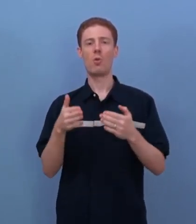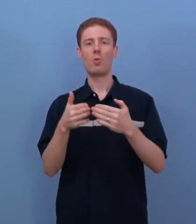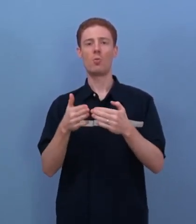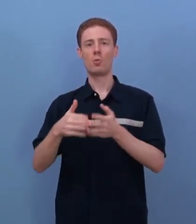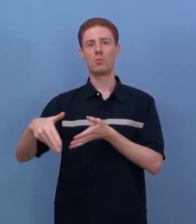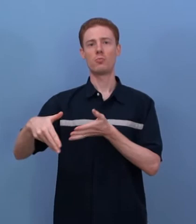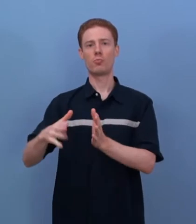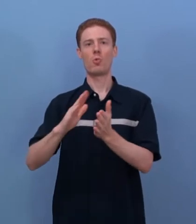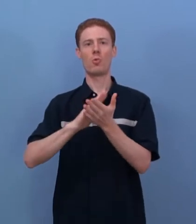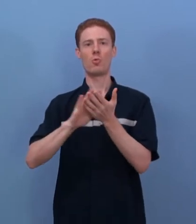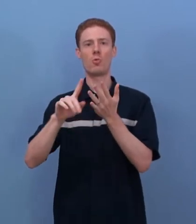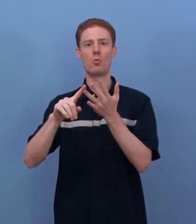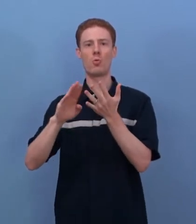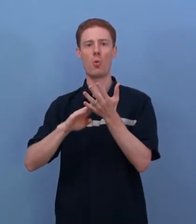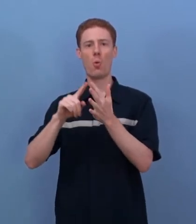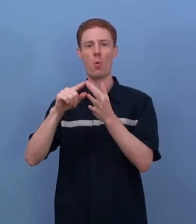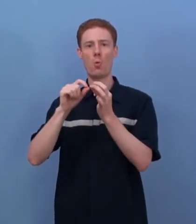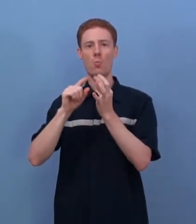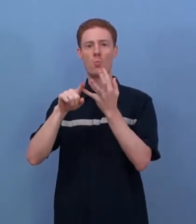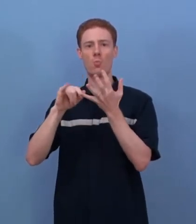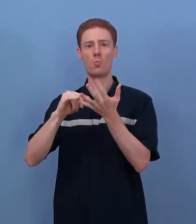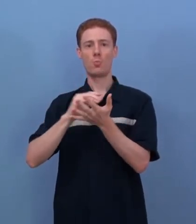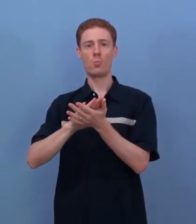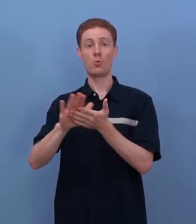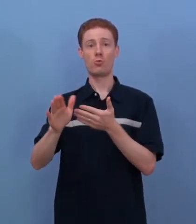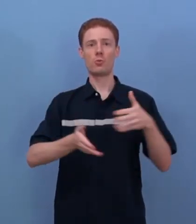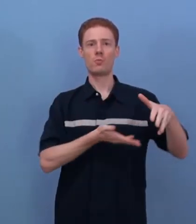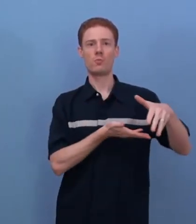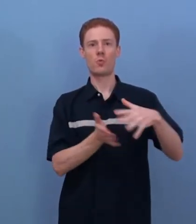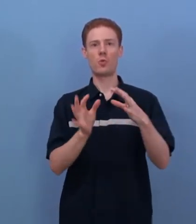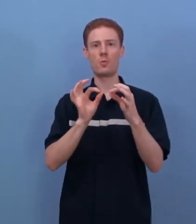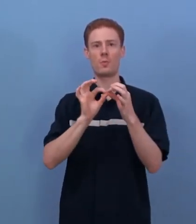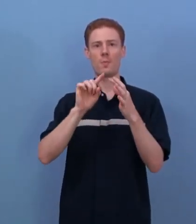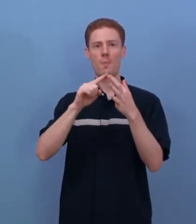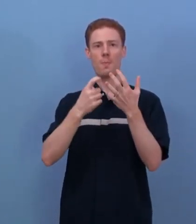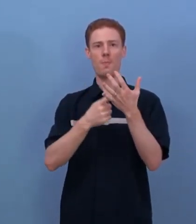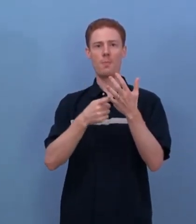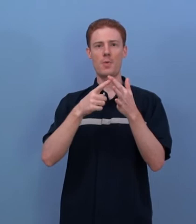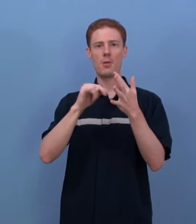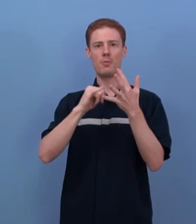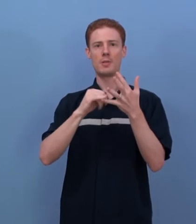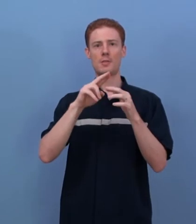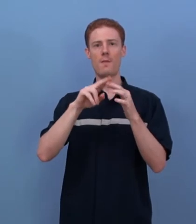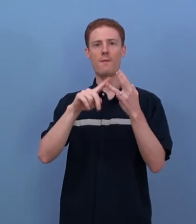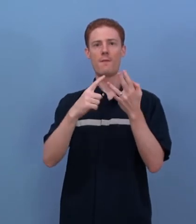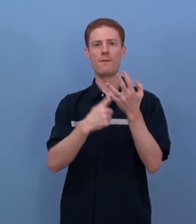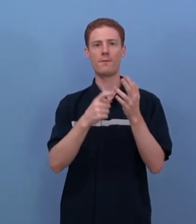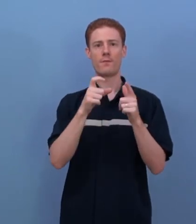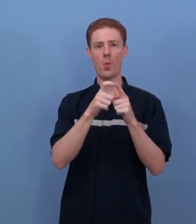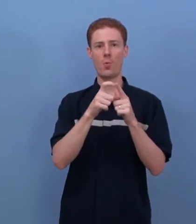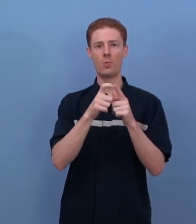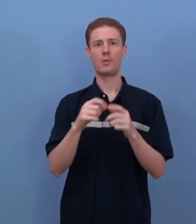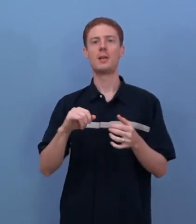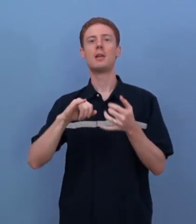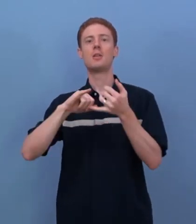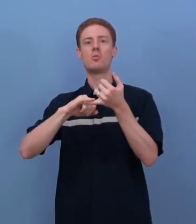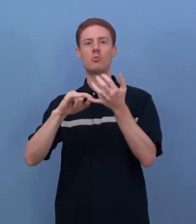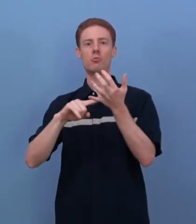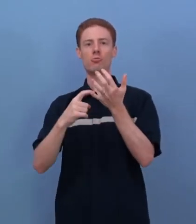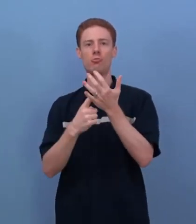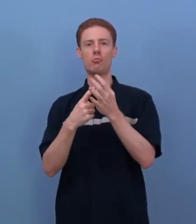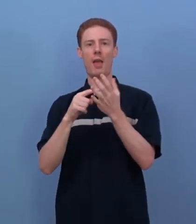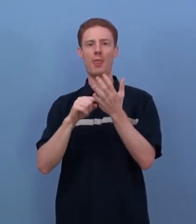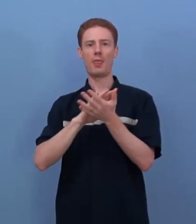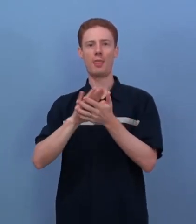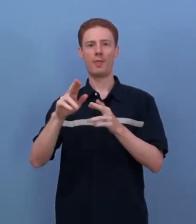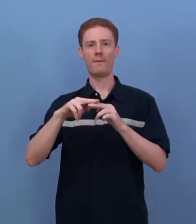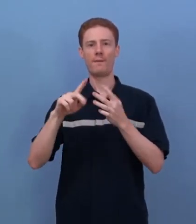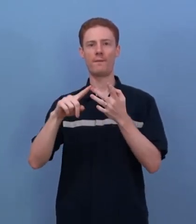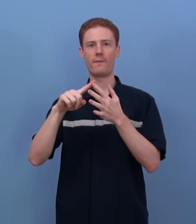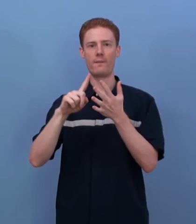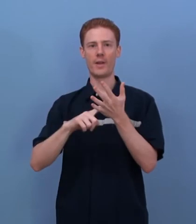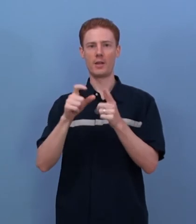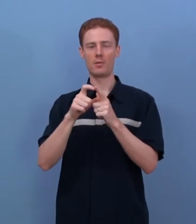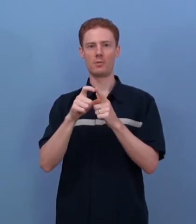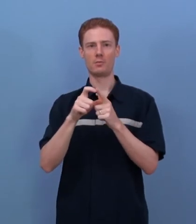corner Homebush Road and Beresford Road, Strathfield